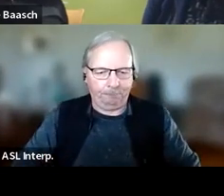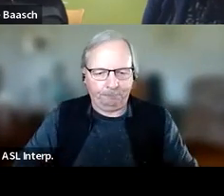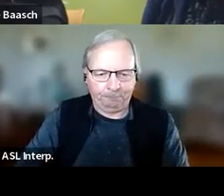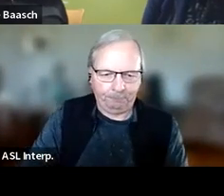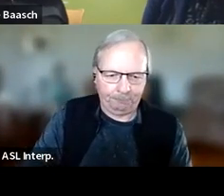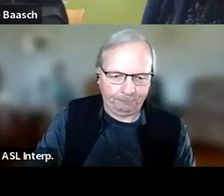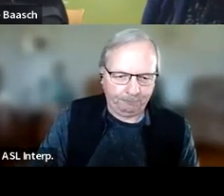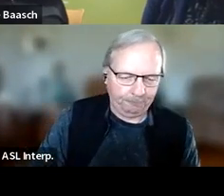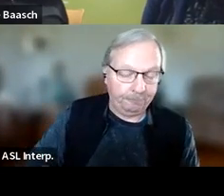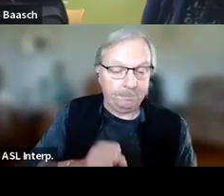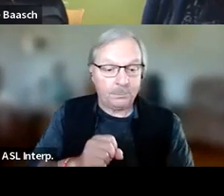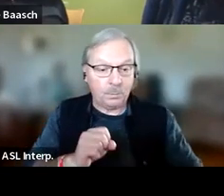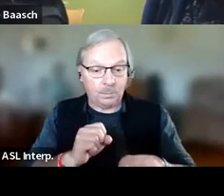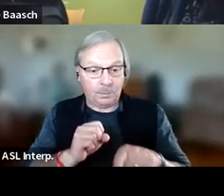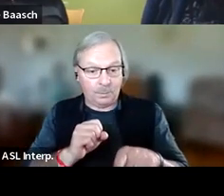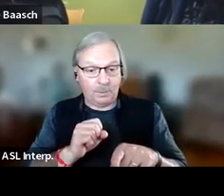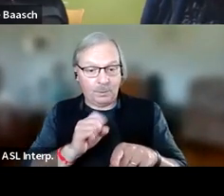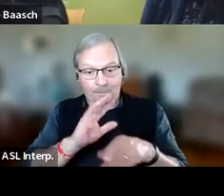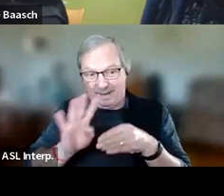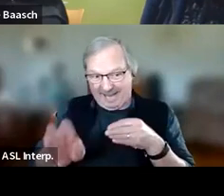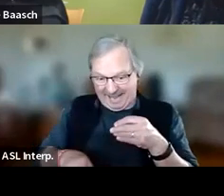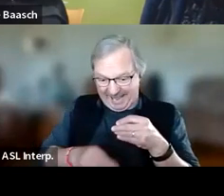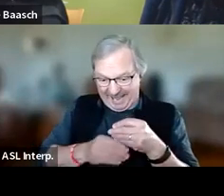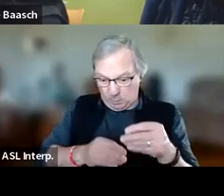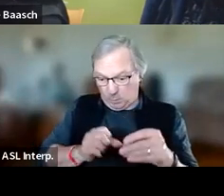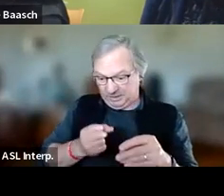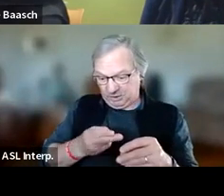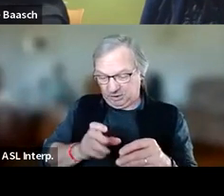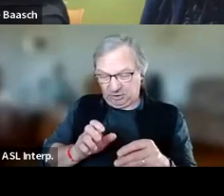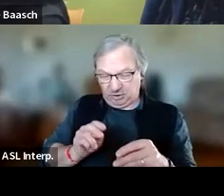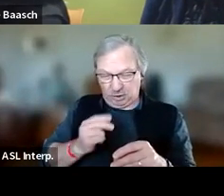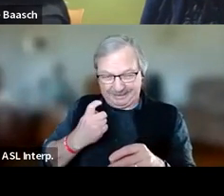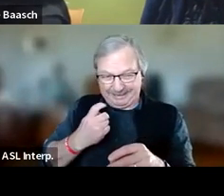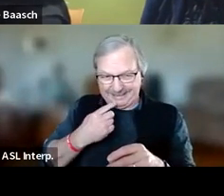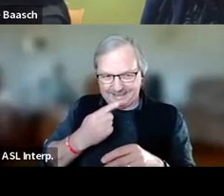So what I'm gonna do is, I'm gonna actually add to what Shawn actually is saying,